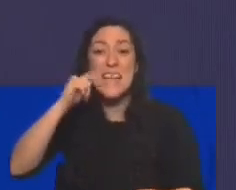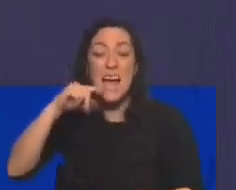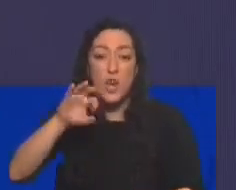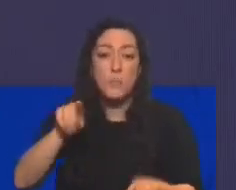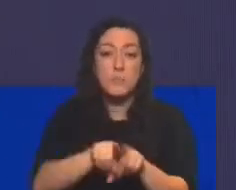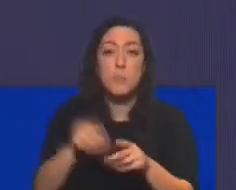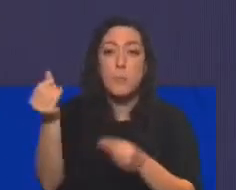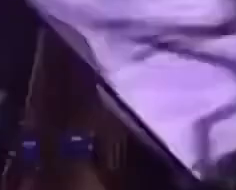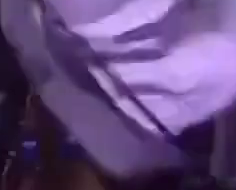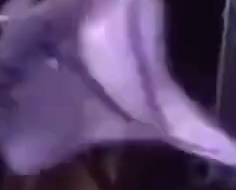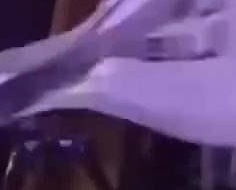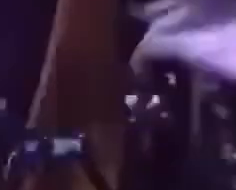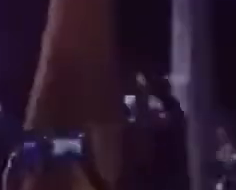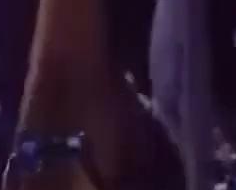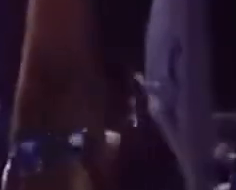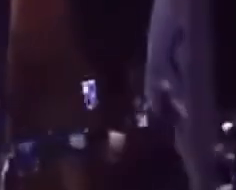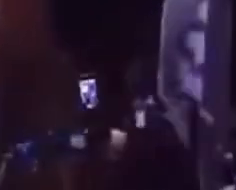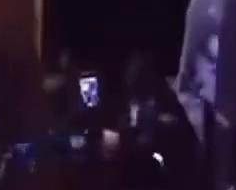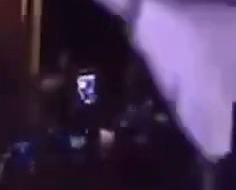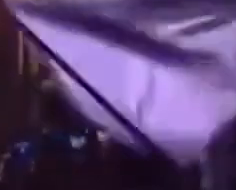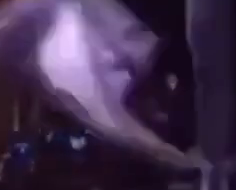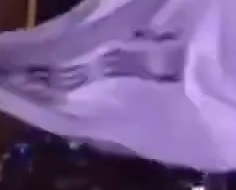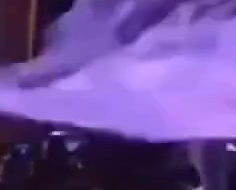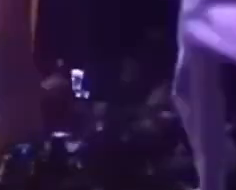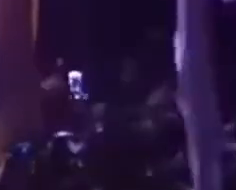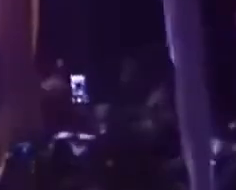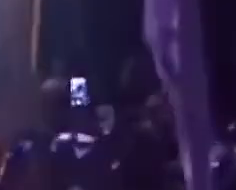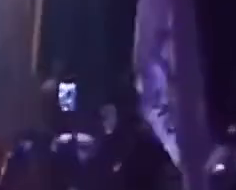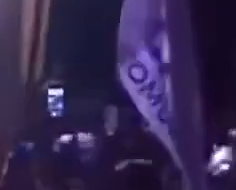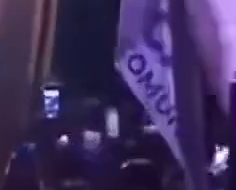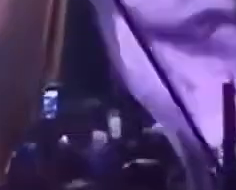the budget restriction. So by misinterpreting where the demand for